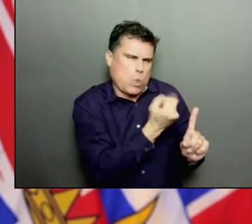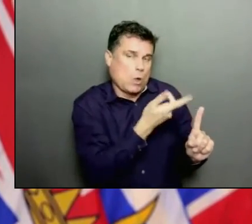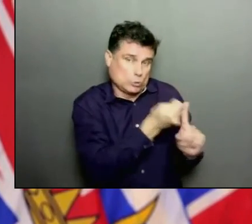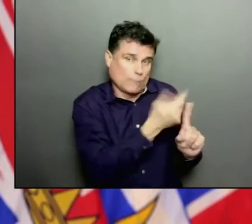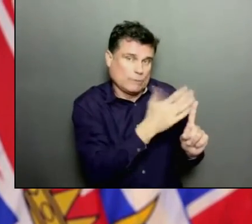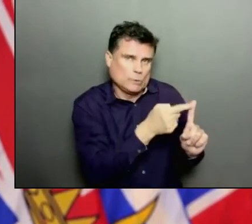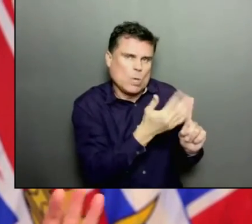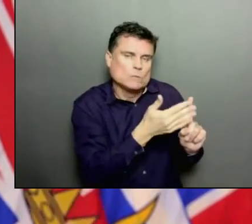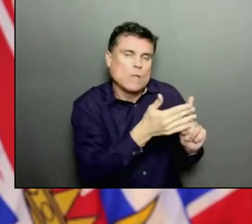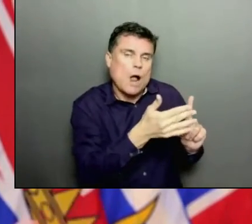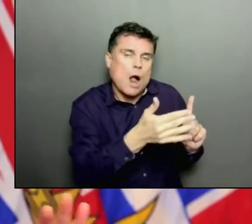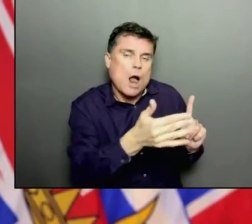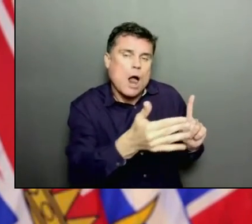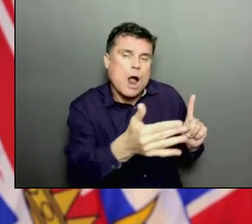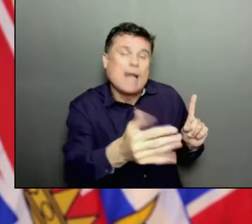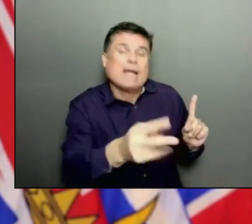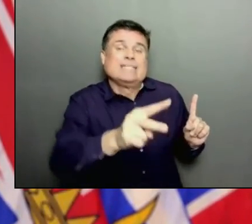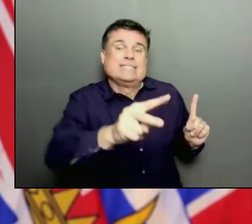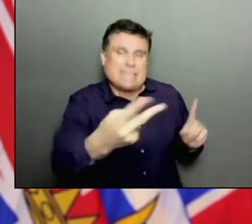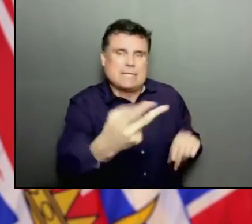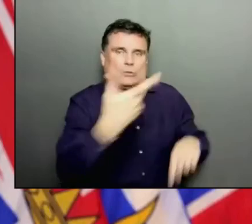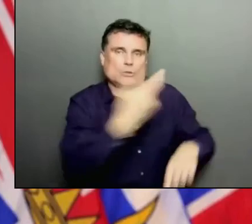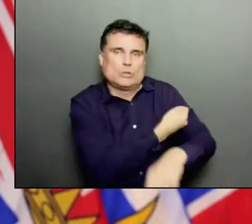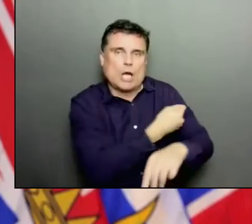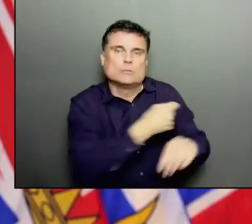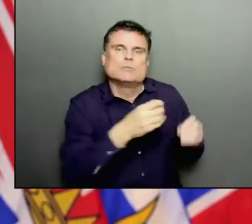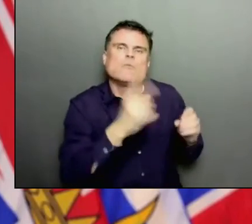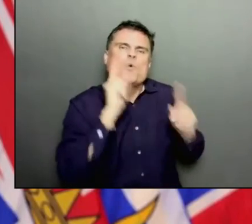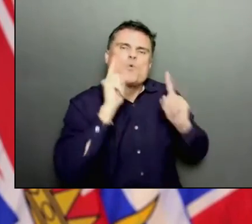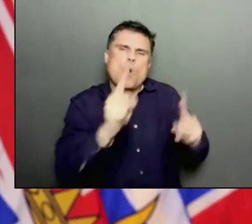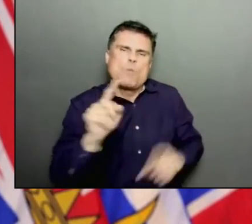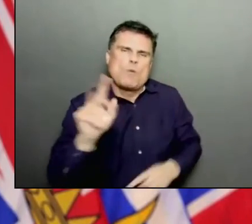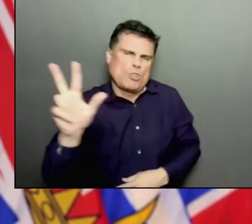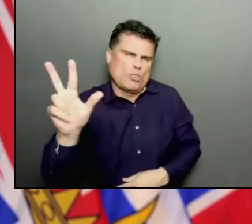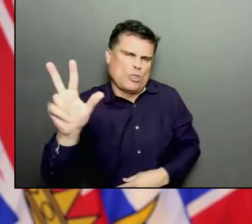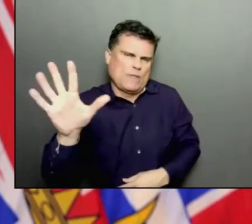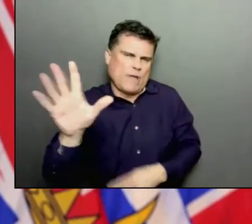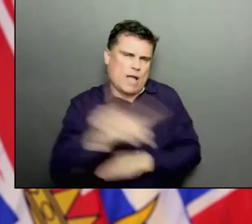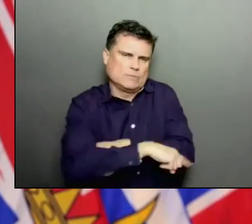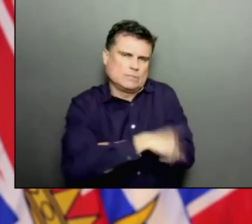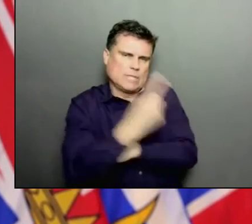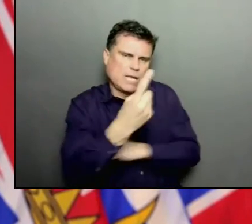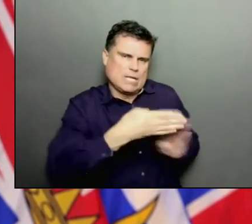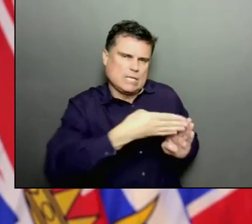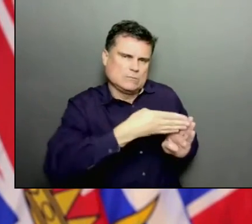to bring that back down again. So we're looking at 35 days as the -- how we're